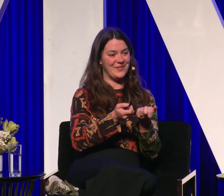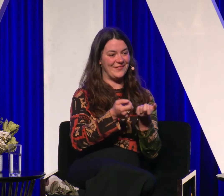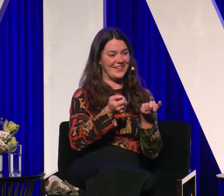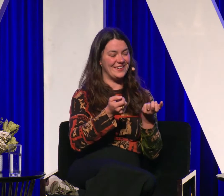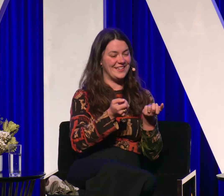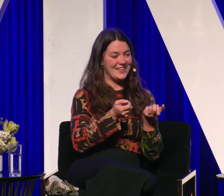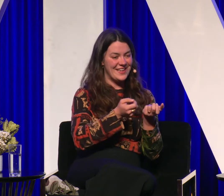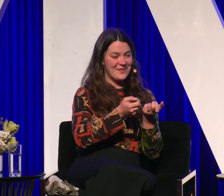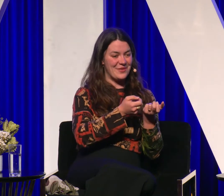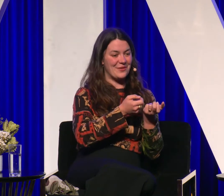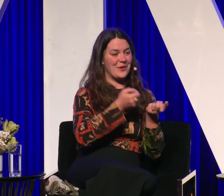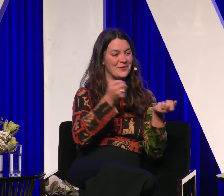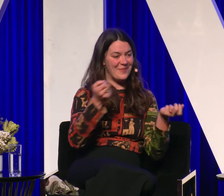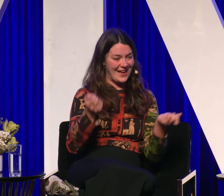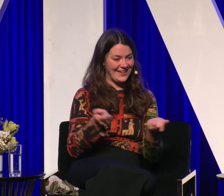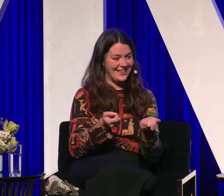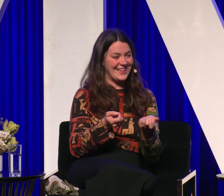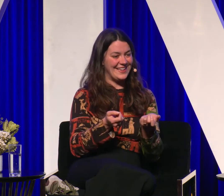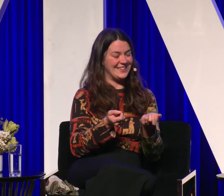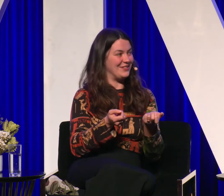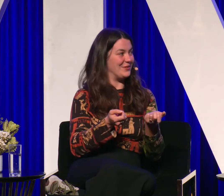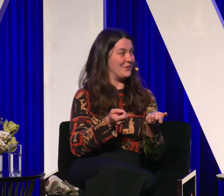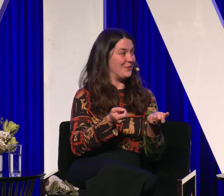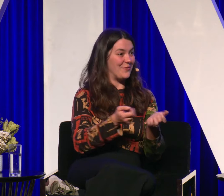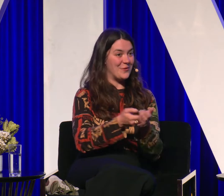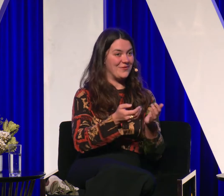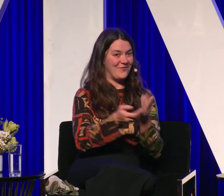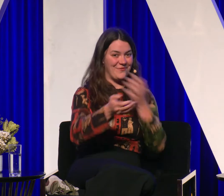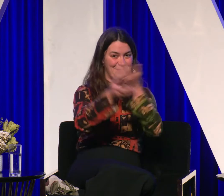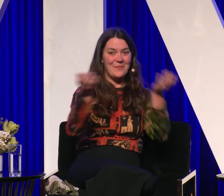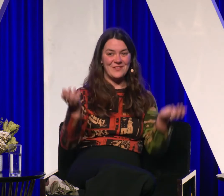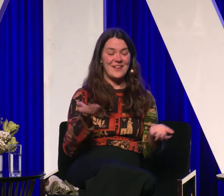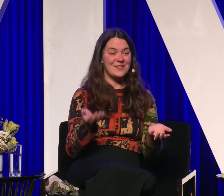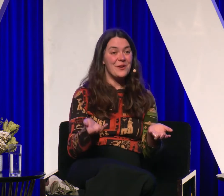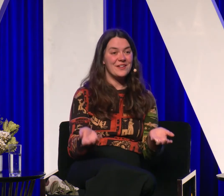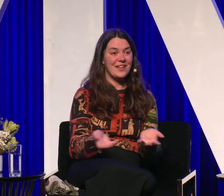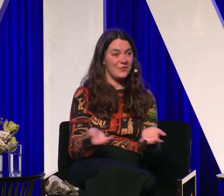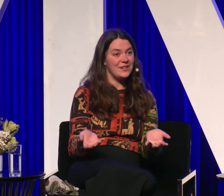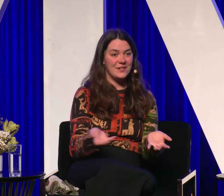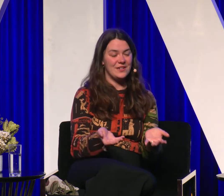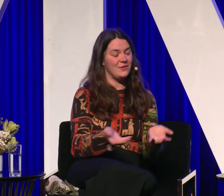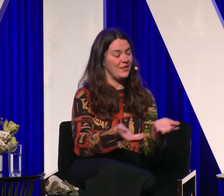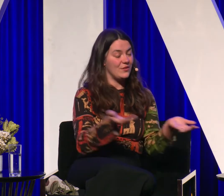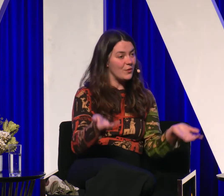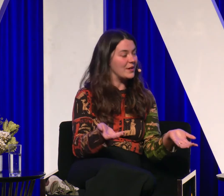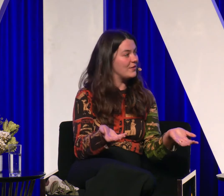we've suddenly been thrown back into forward public-facing work. And that's really, really that's so wonderful.